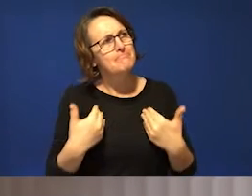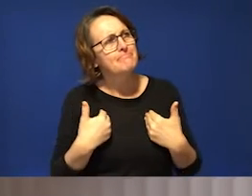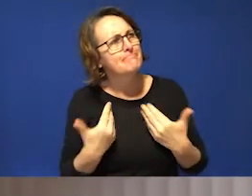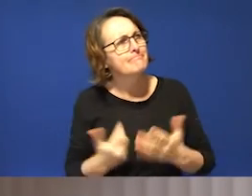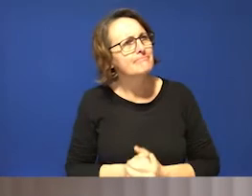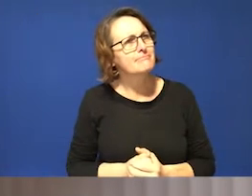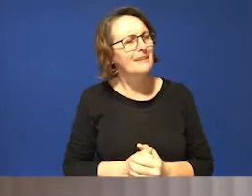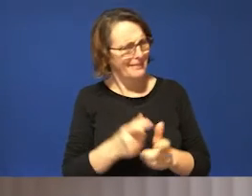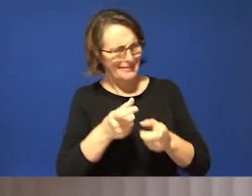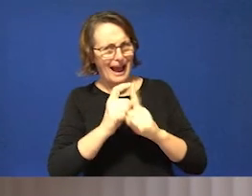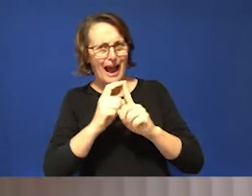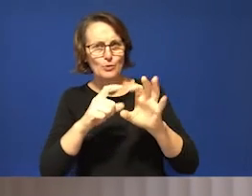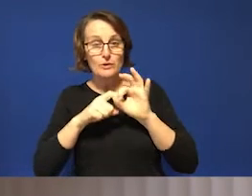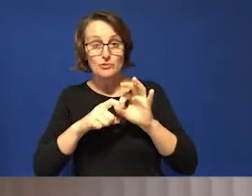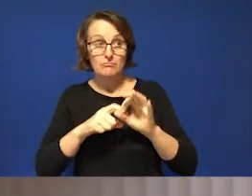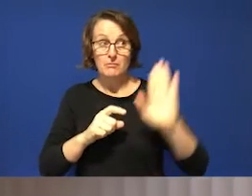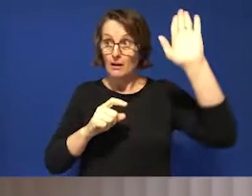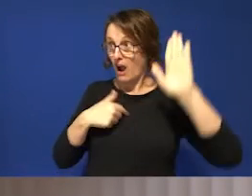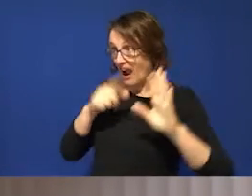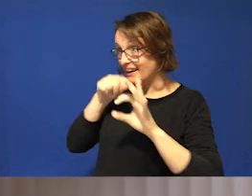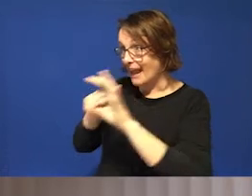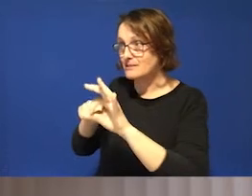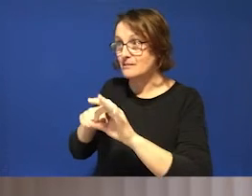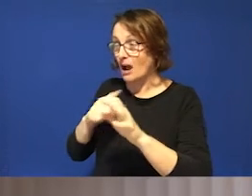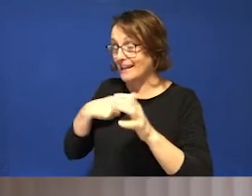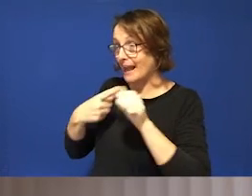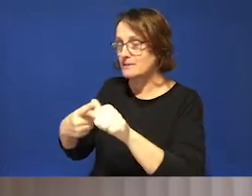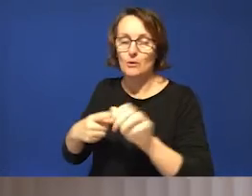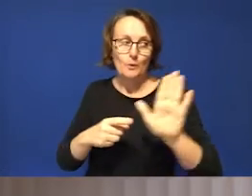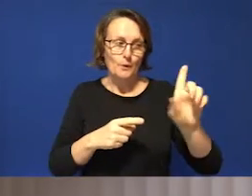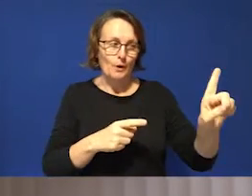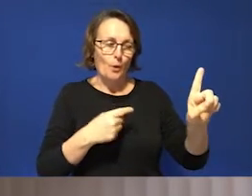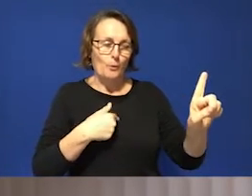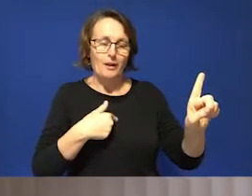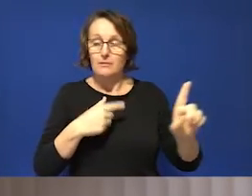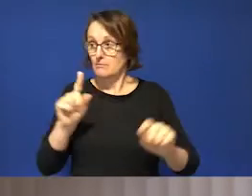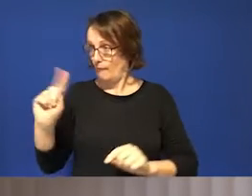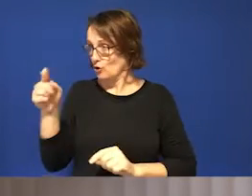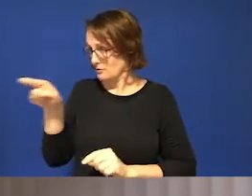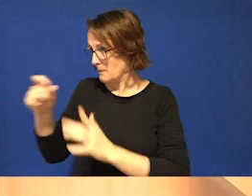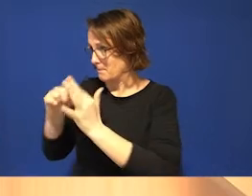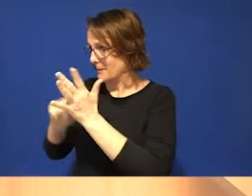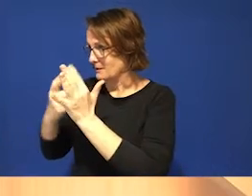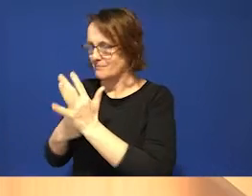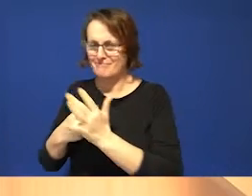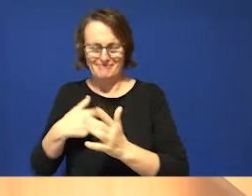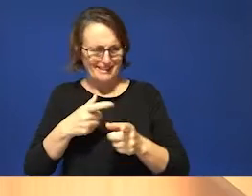I don't know that I... That's a hard question. - I can answer for you. Well, I'm going to pass across and see what you think. It's really hard.